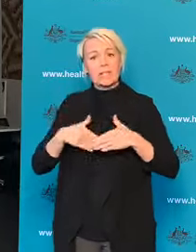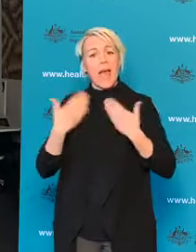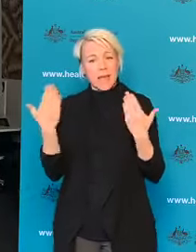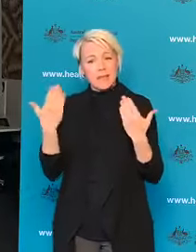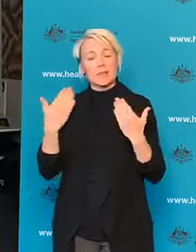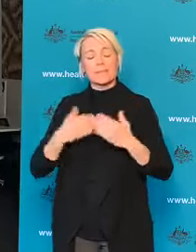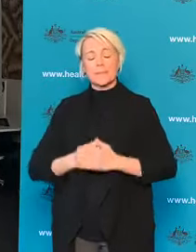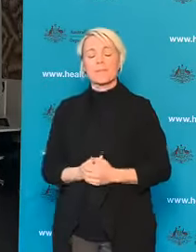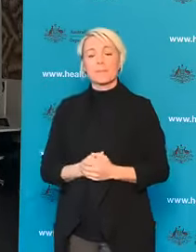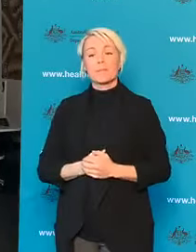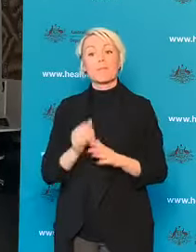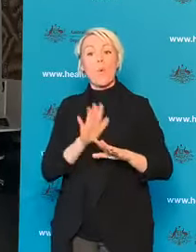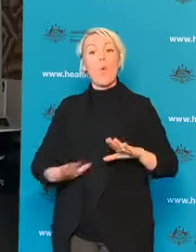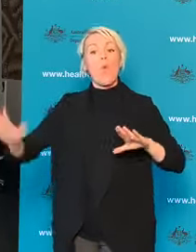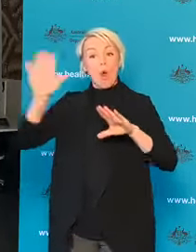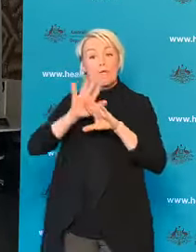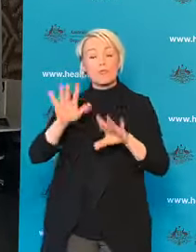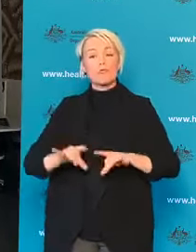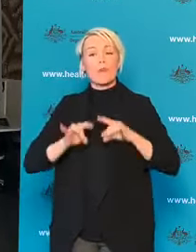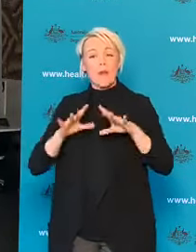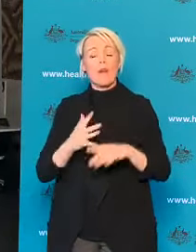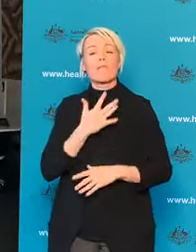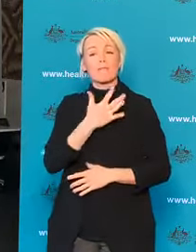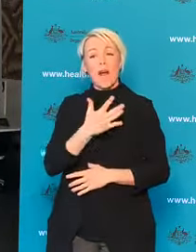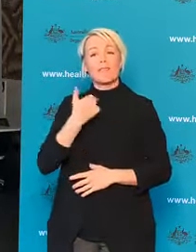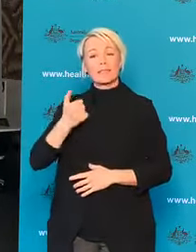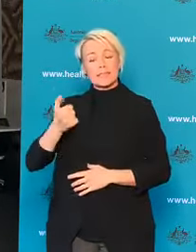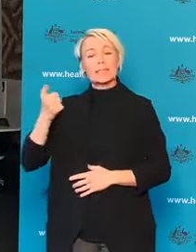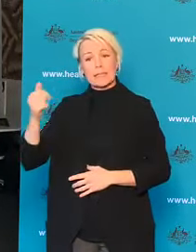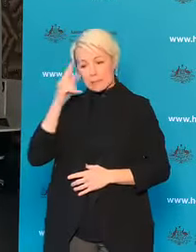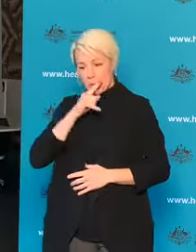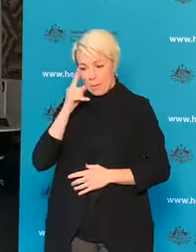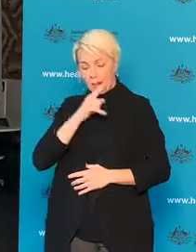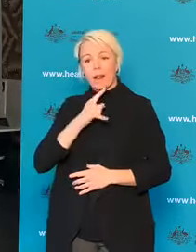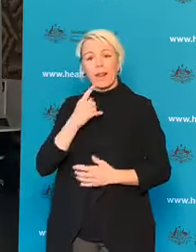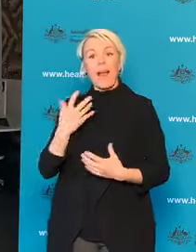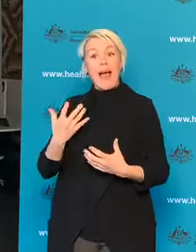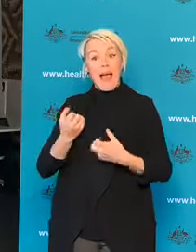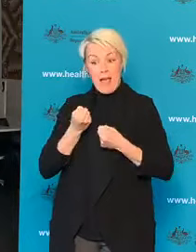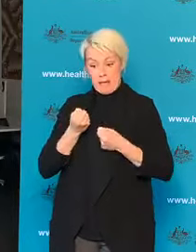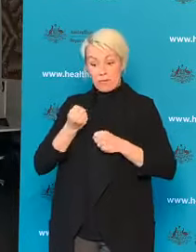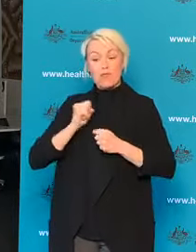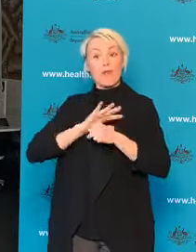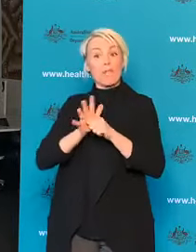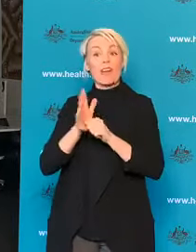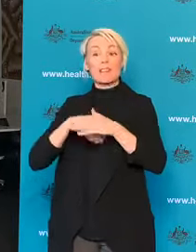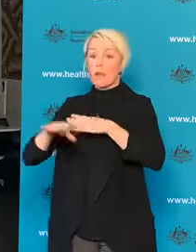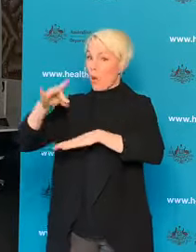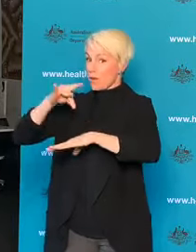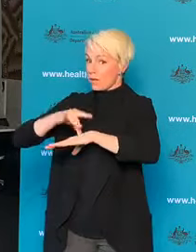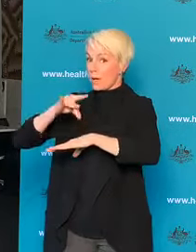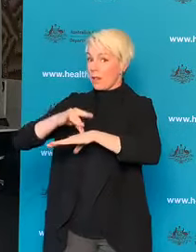Nationwide there are now 566 people with COVID-19 in hospital, 538 of these